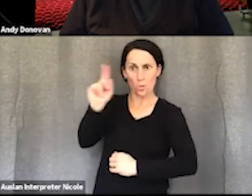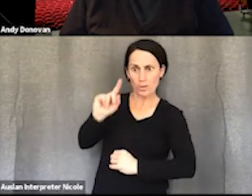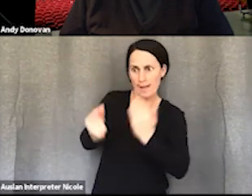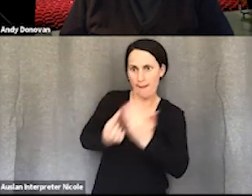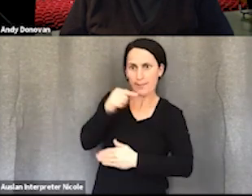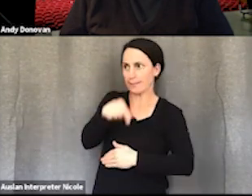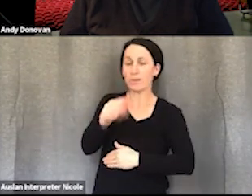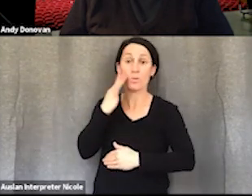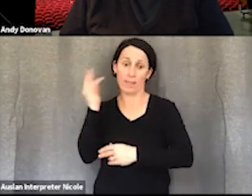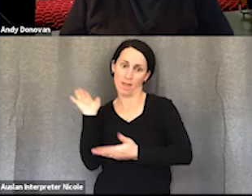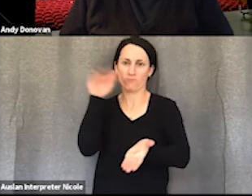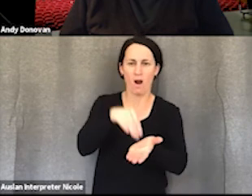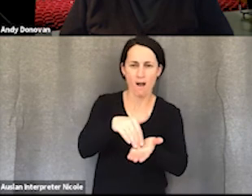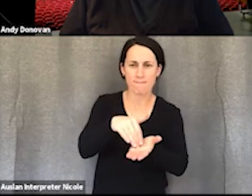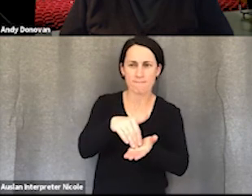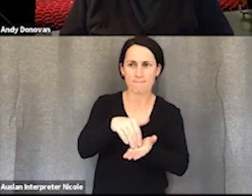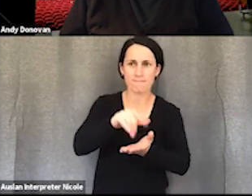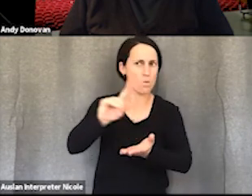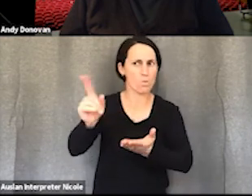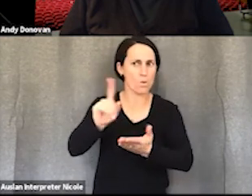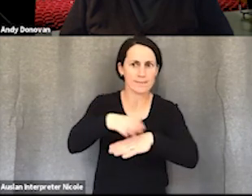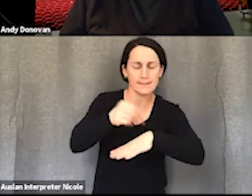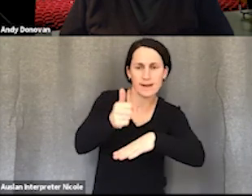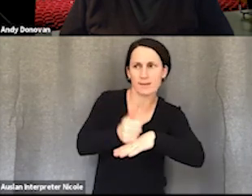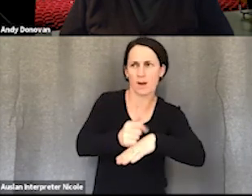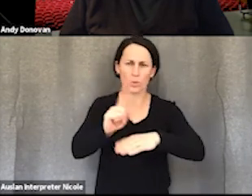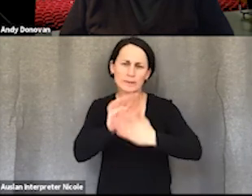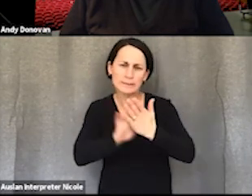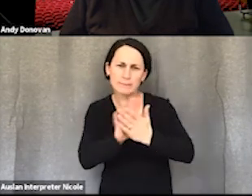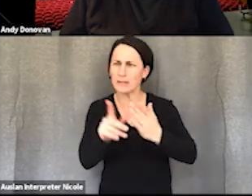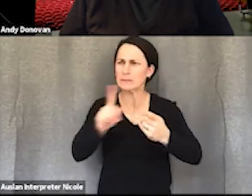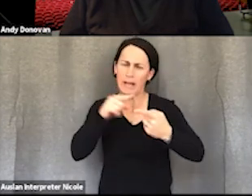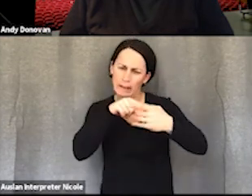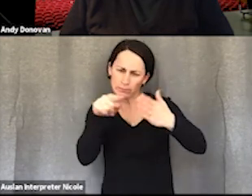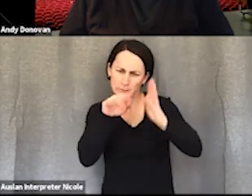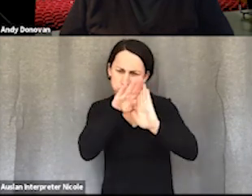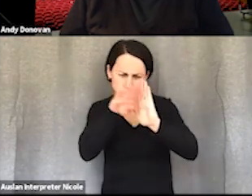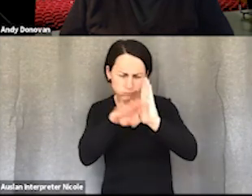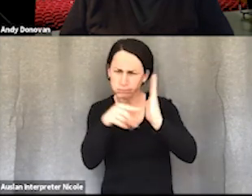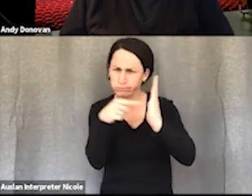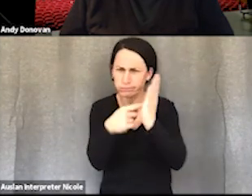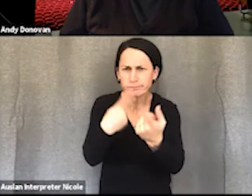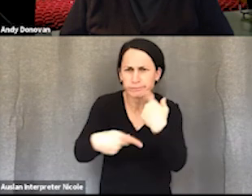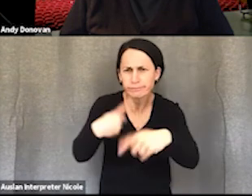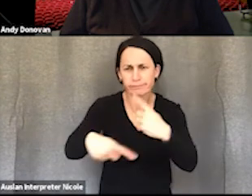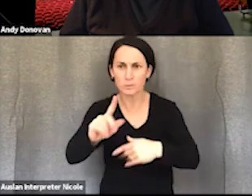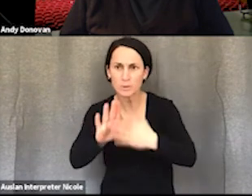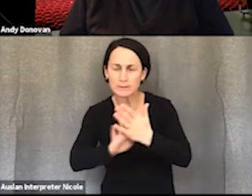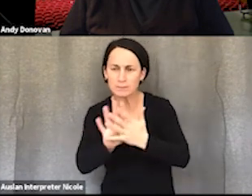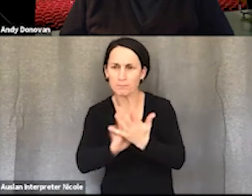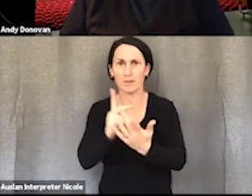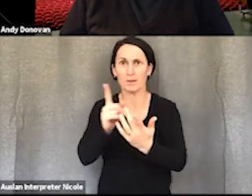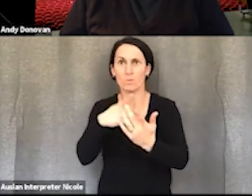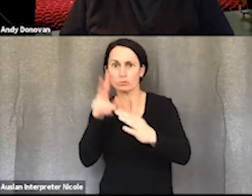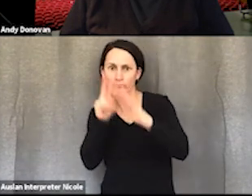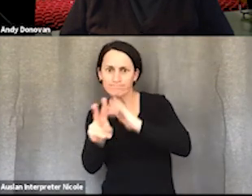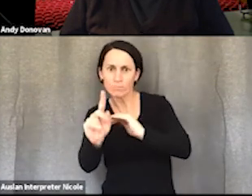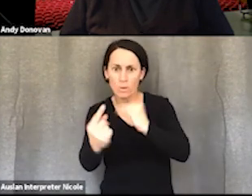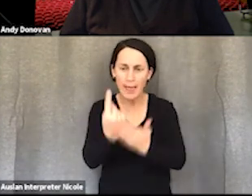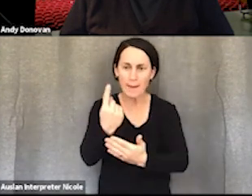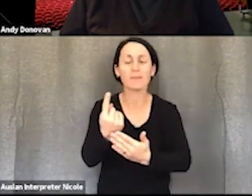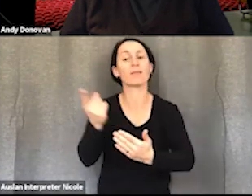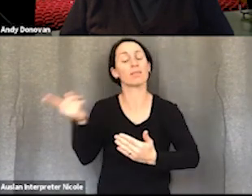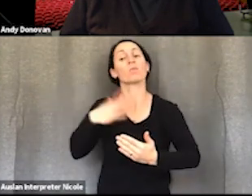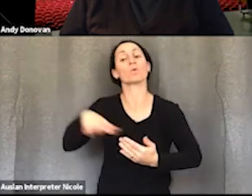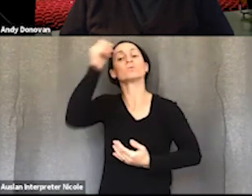it will change the experience, what to expect, just a reminder on how it is going to work